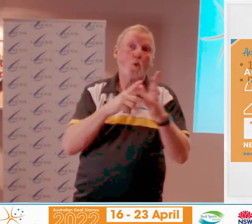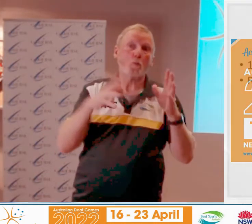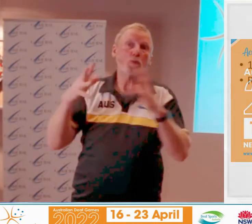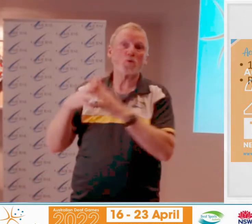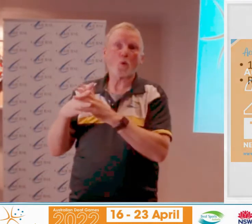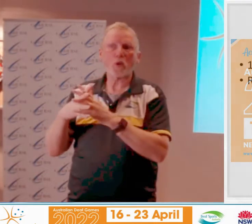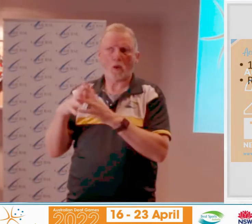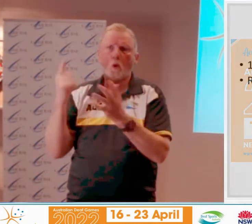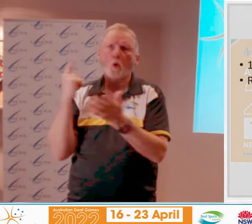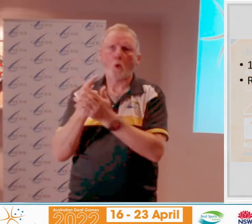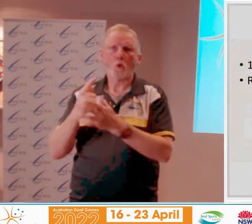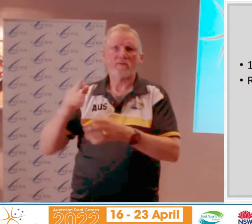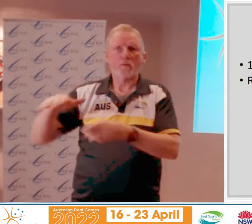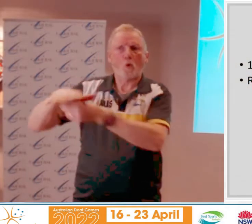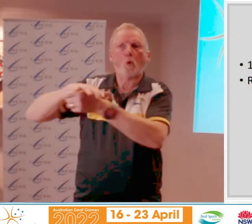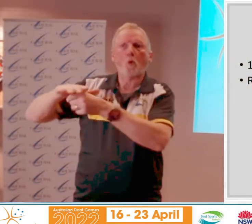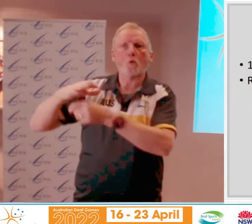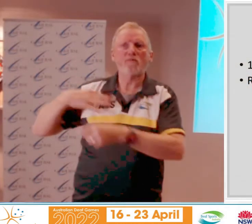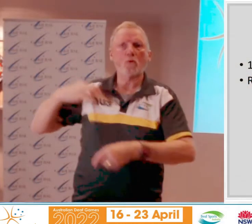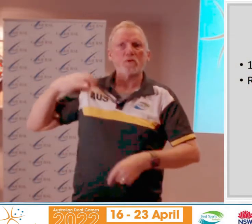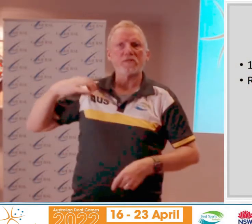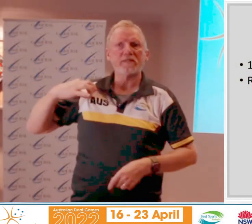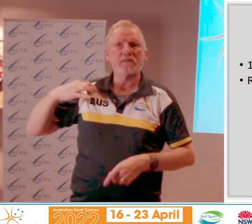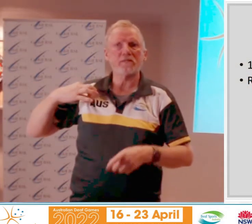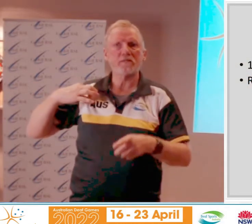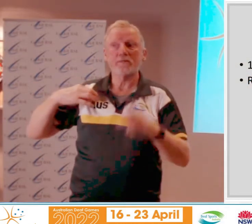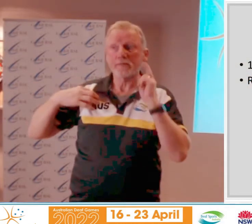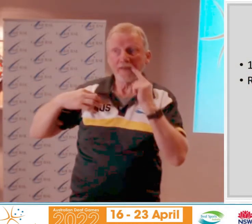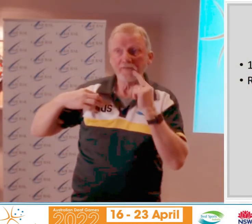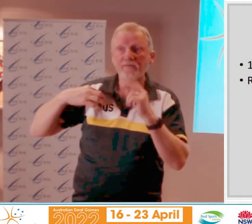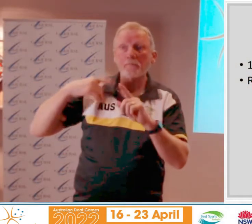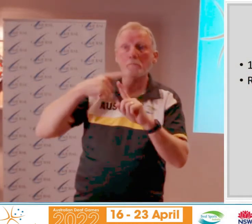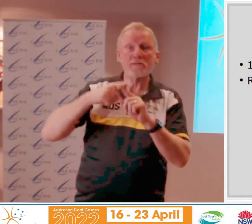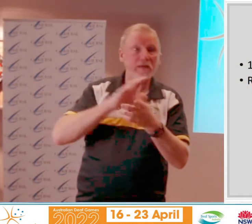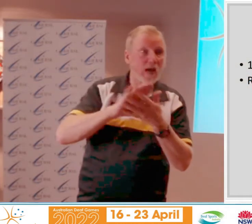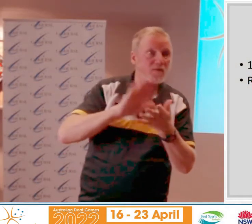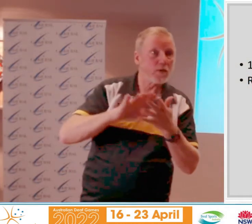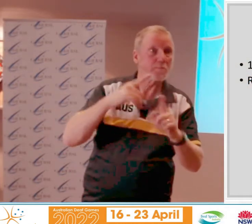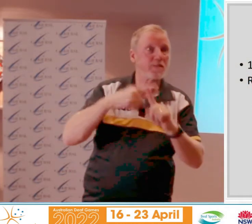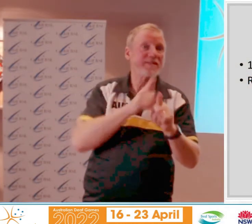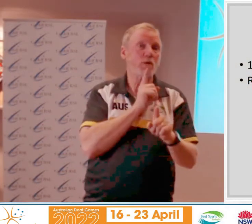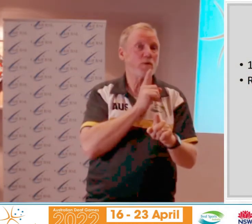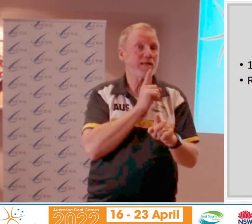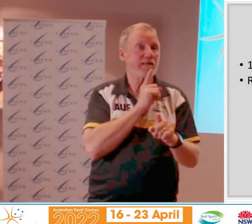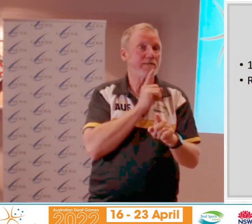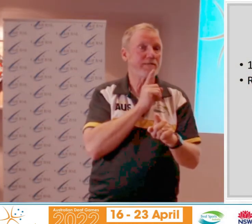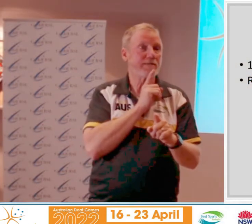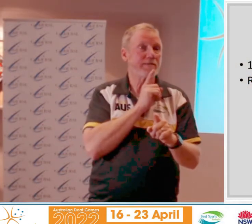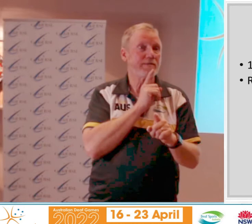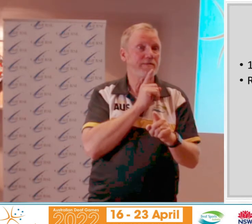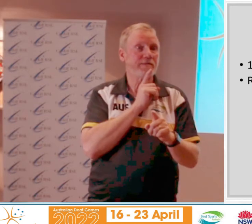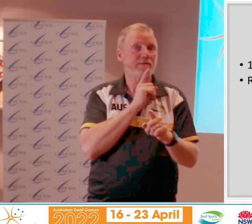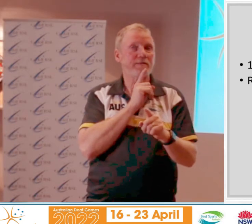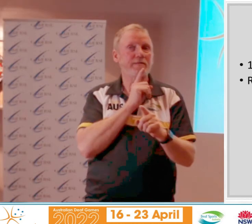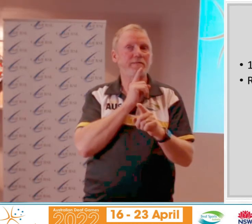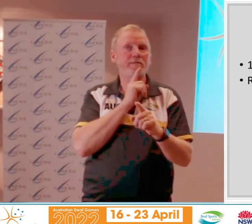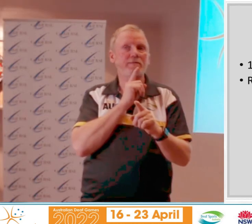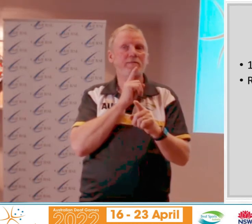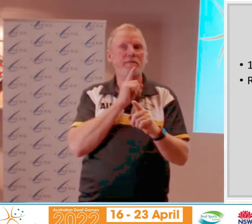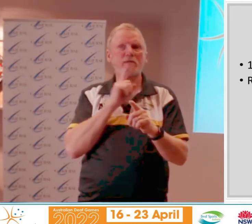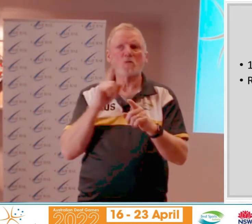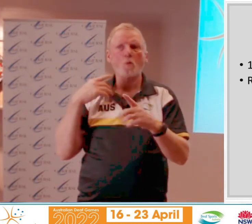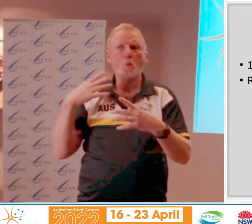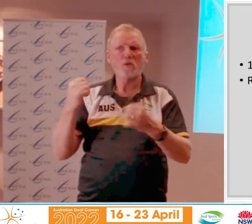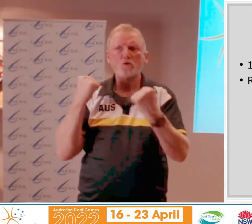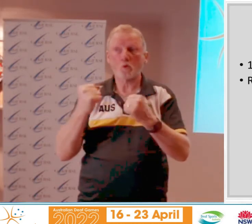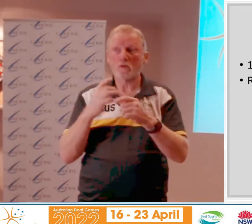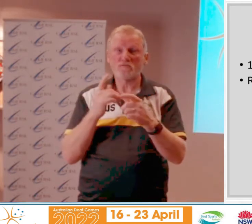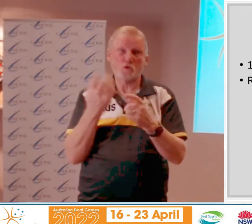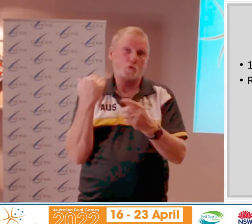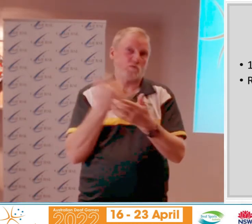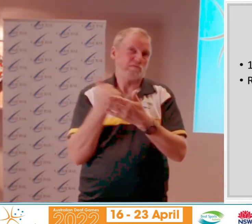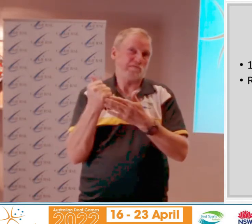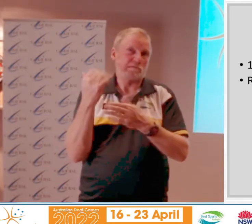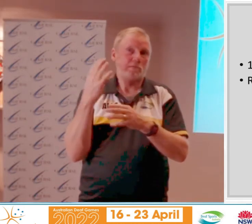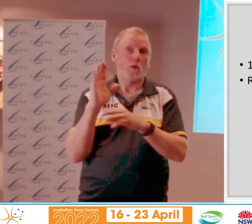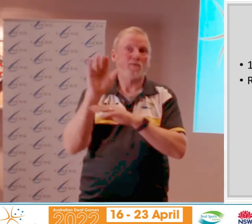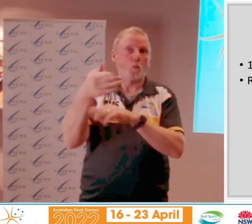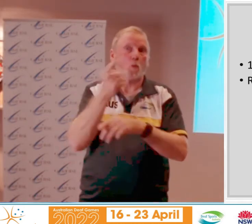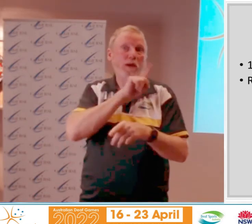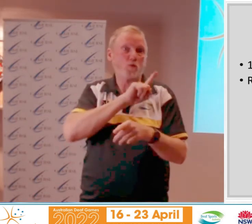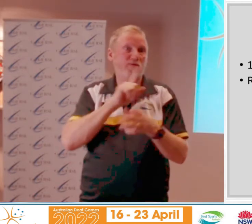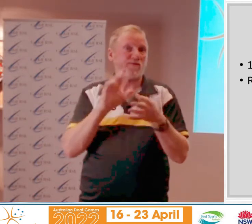we are going to have a lot of people need a lot of volunteers who are deaf and HOH and hearing people